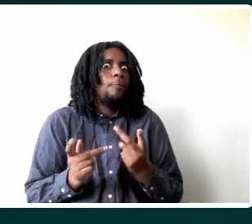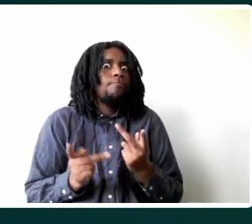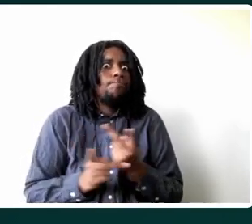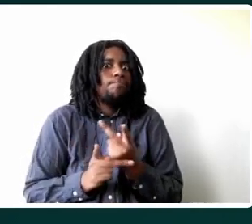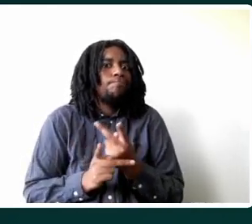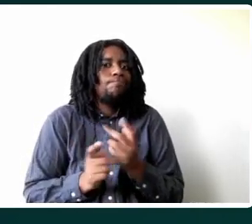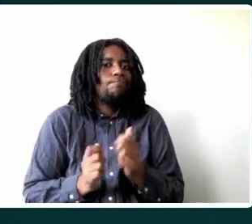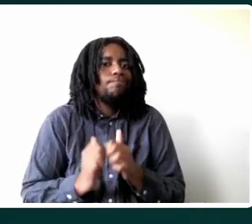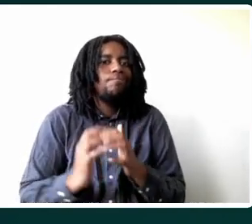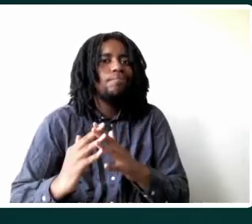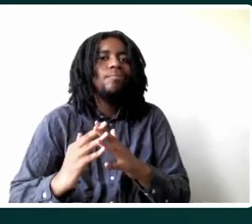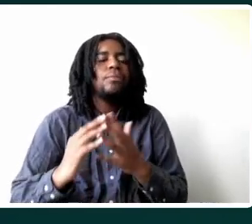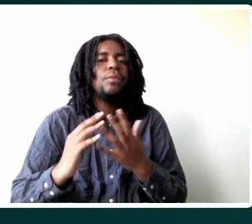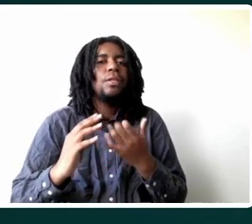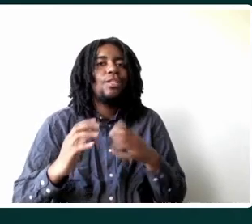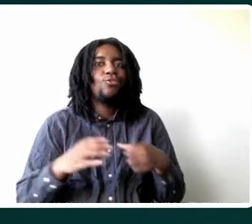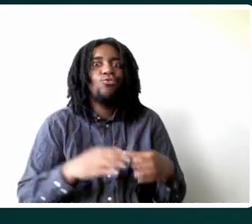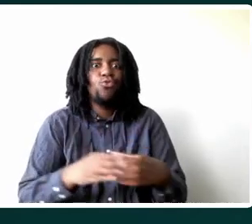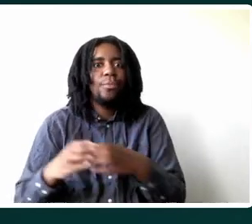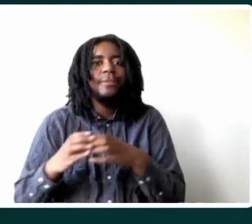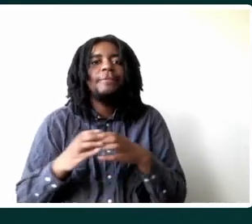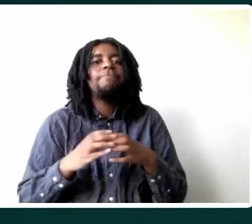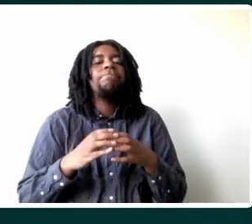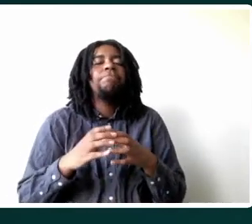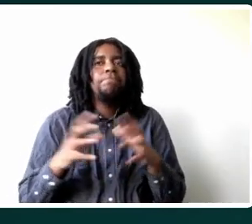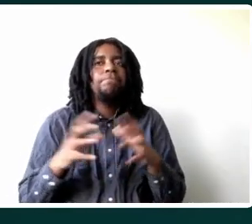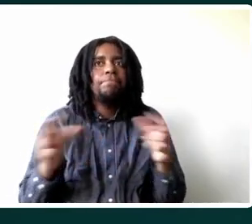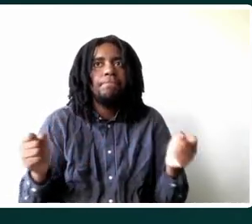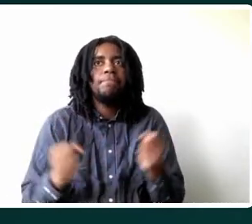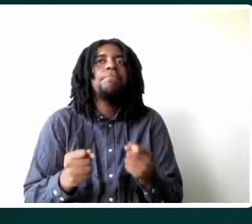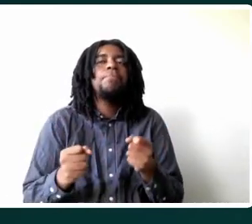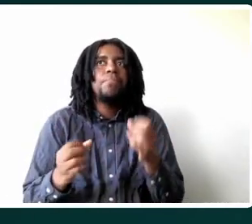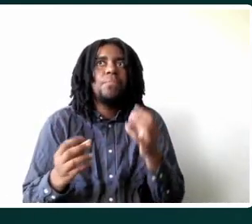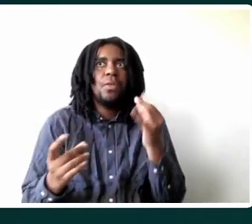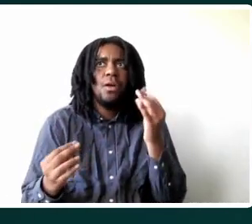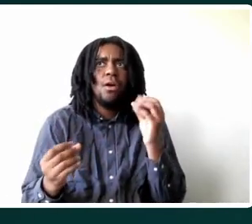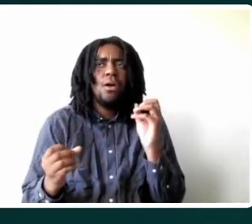all have an opportunity to think about, like, "Okay. Well, what works for us as adults?" And